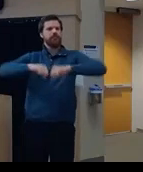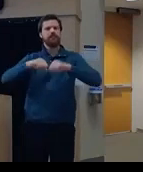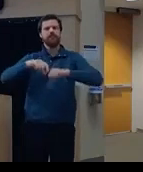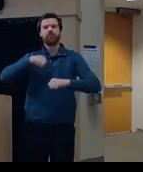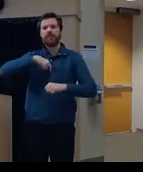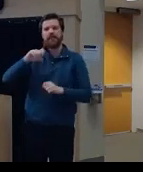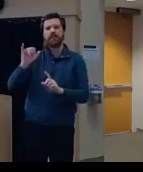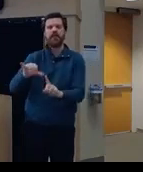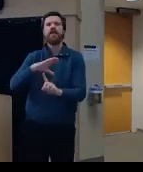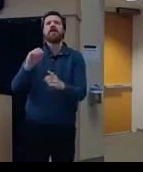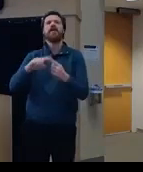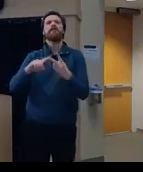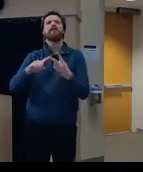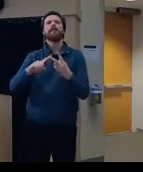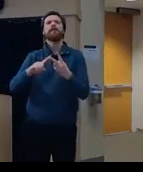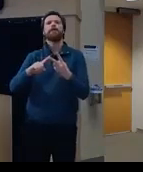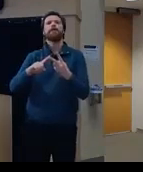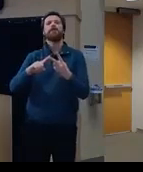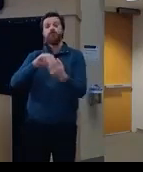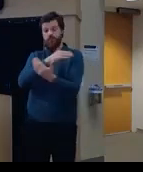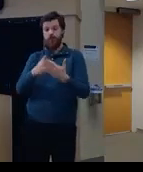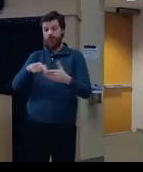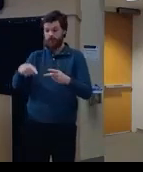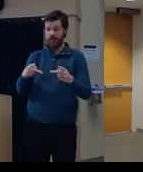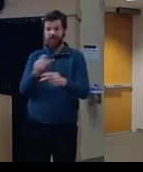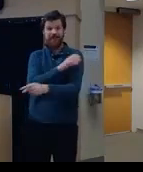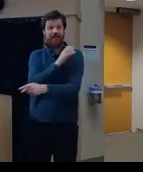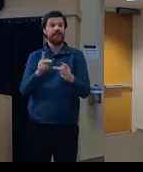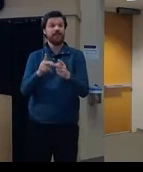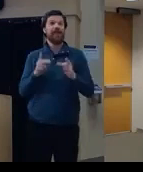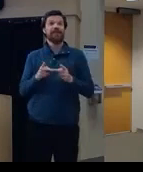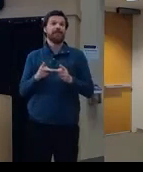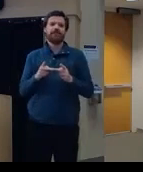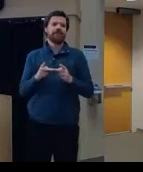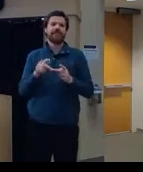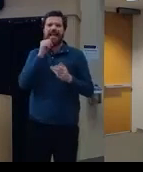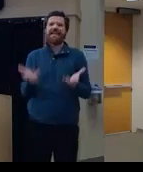also when we come into these clinical spaces we're not here and there aren't enough of us